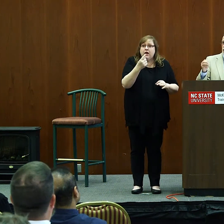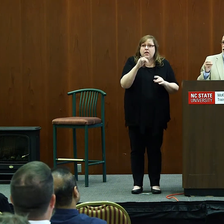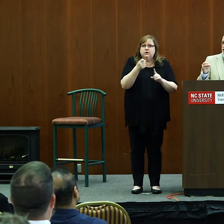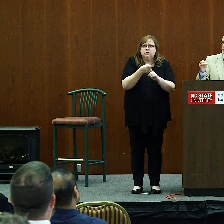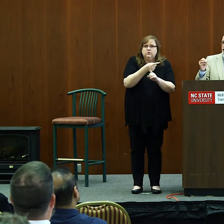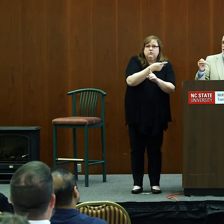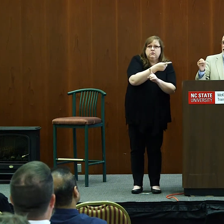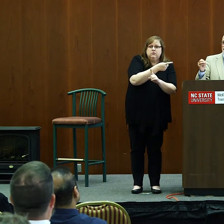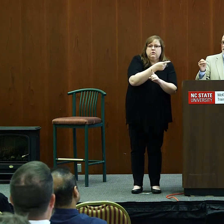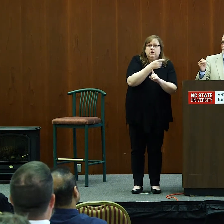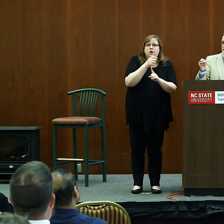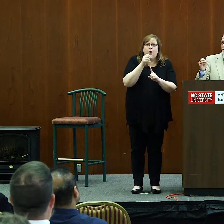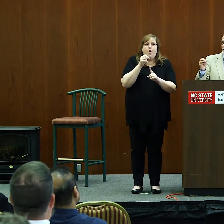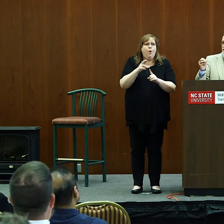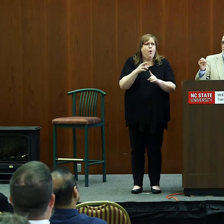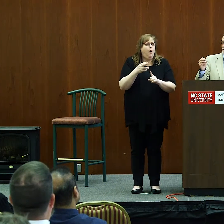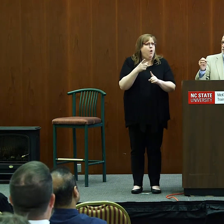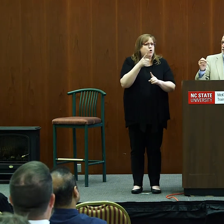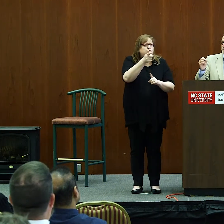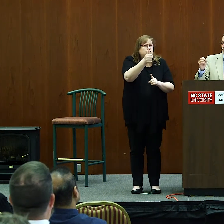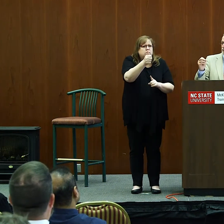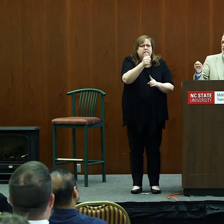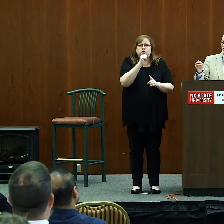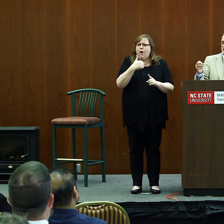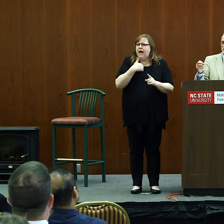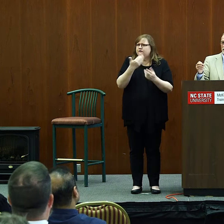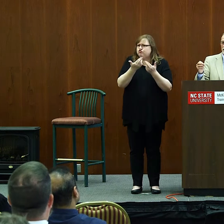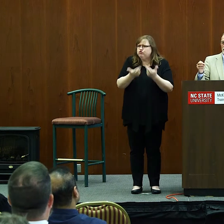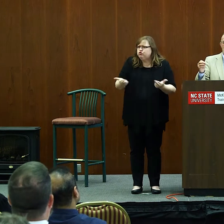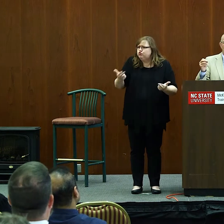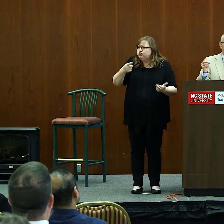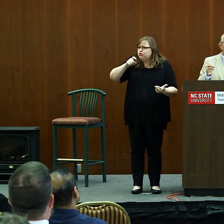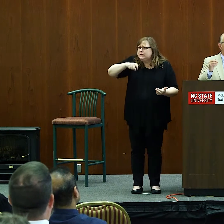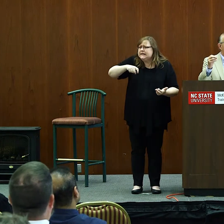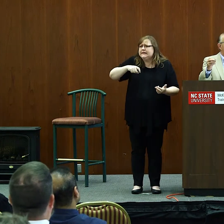you don't have the you don't have the resources you need or people aren't